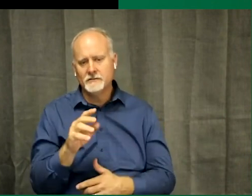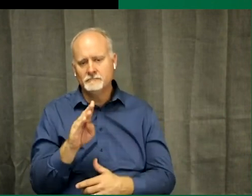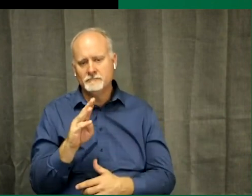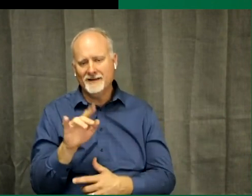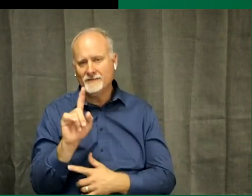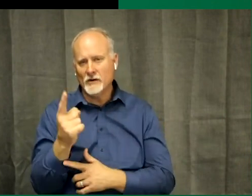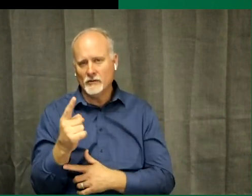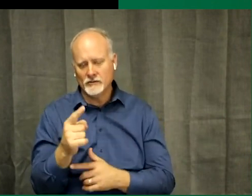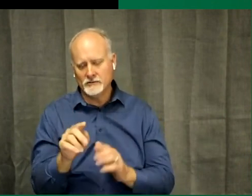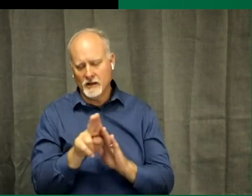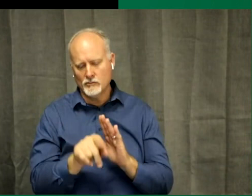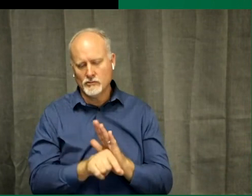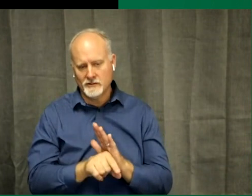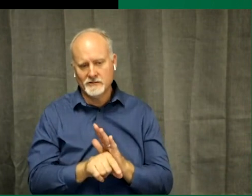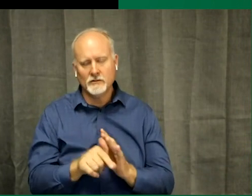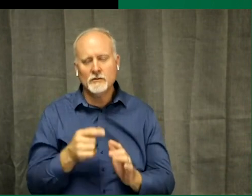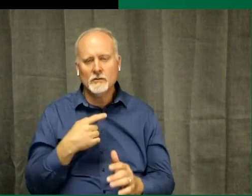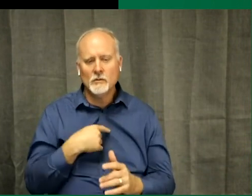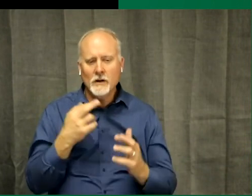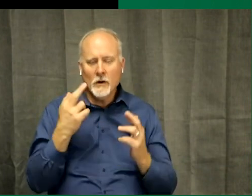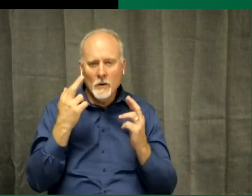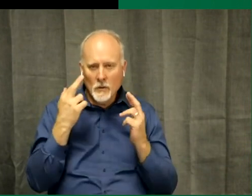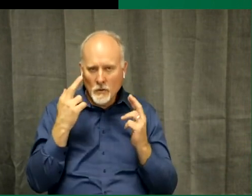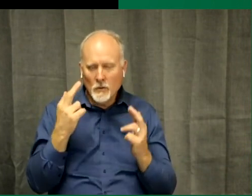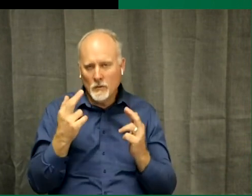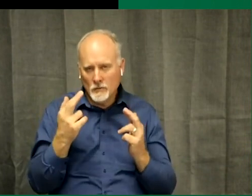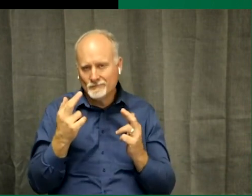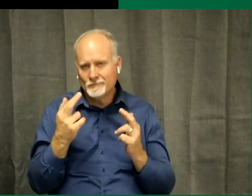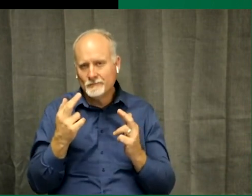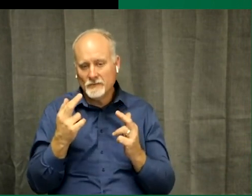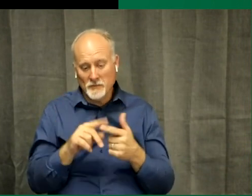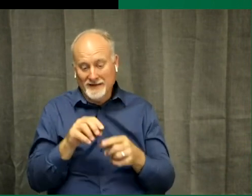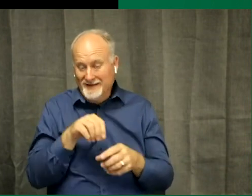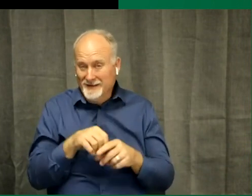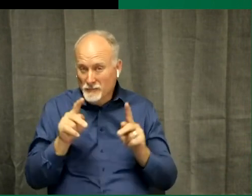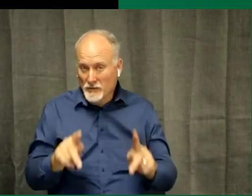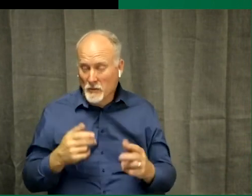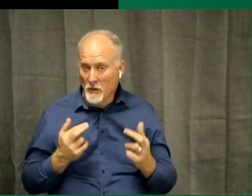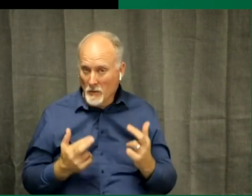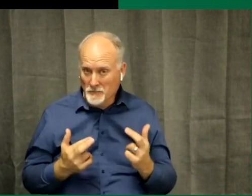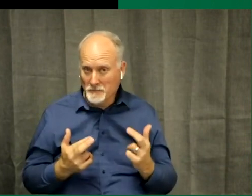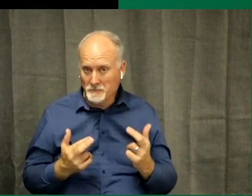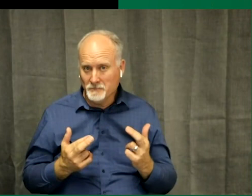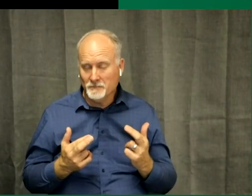we have hope very much to be able to do an in-person commencement and feel like the